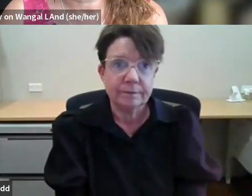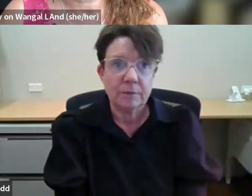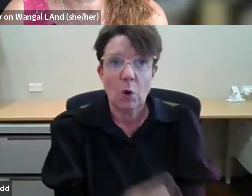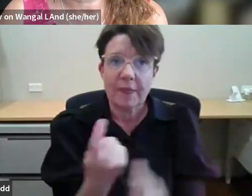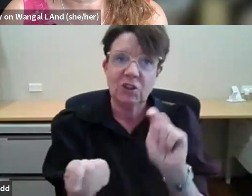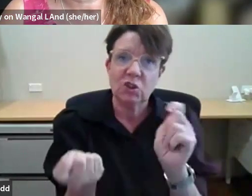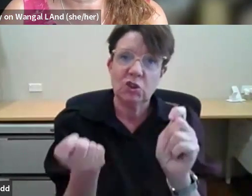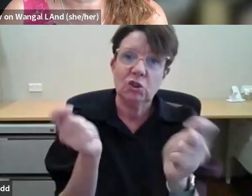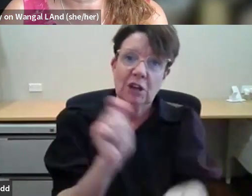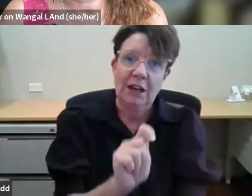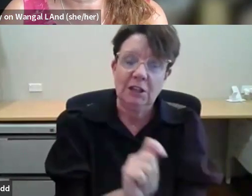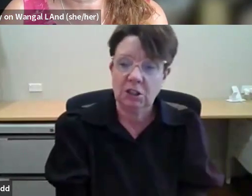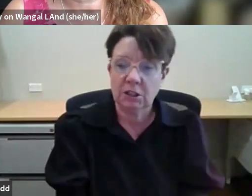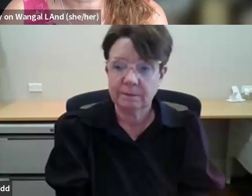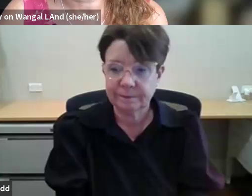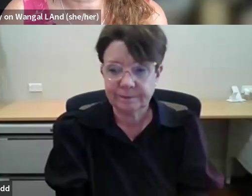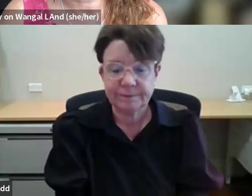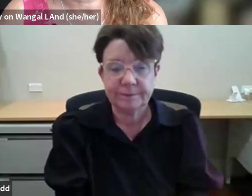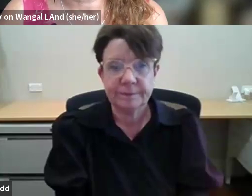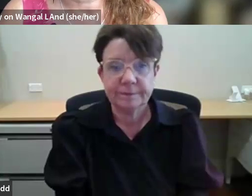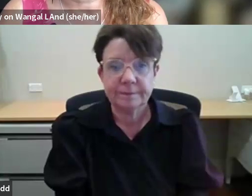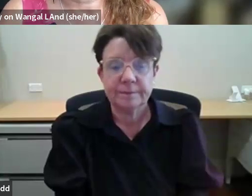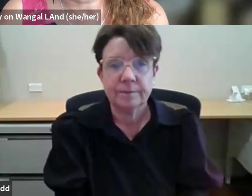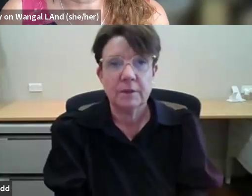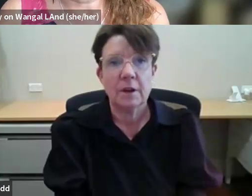I might ask you 1st to come back to you, James.